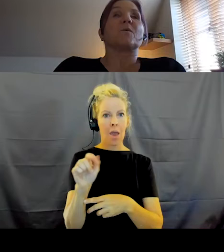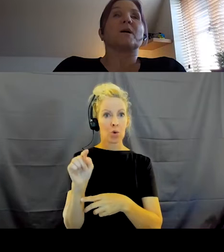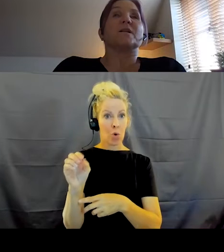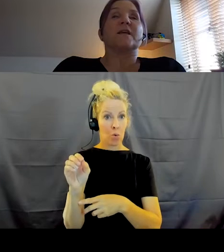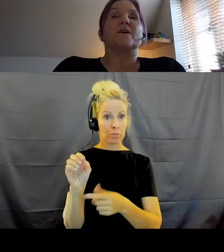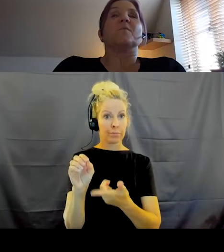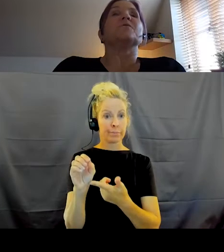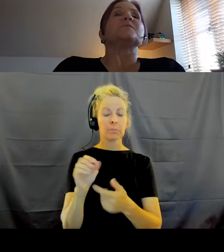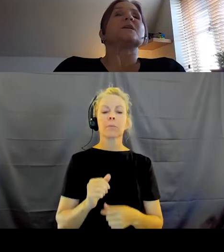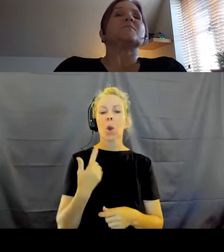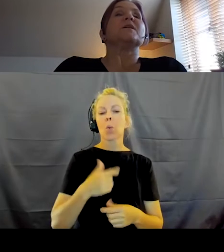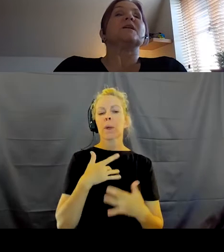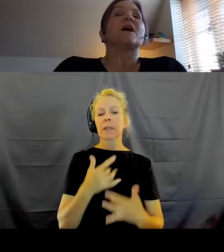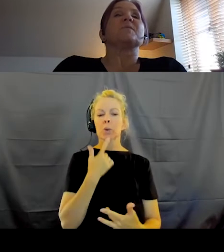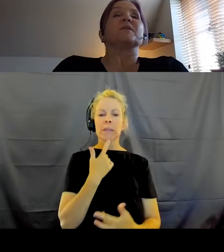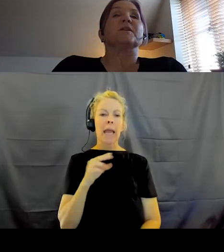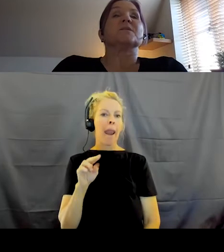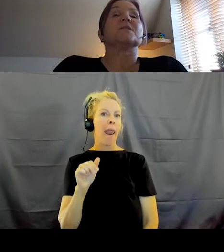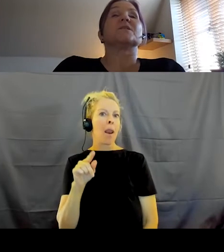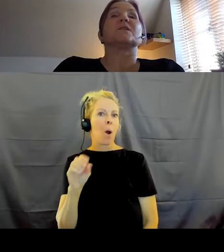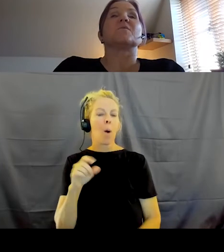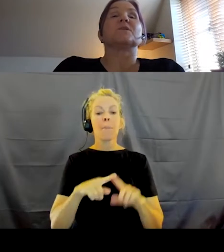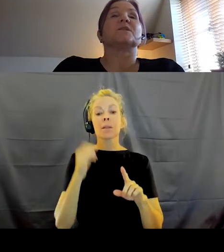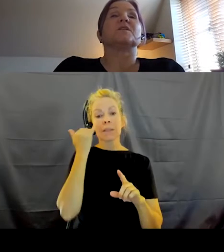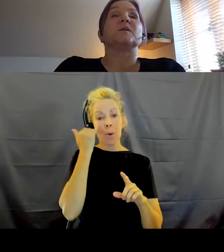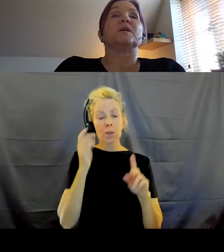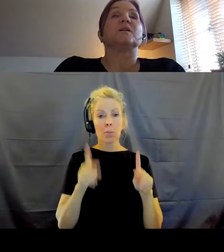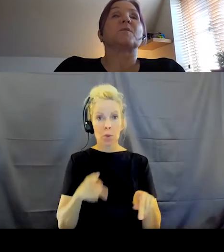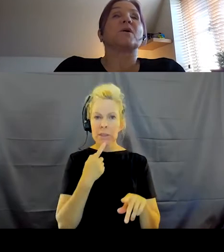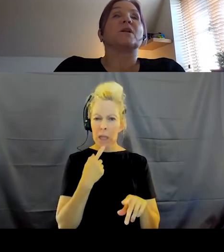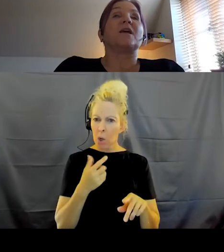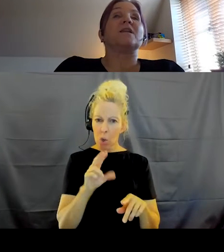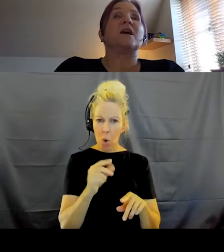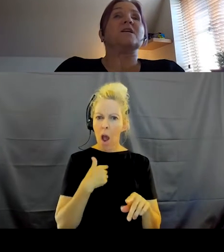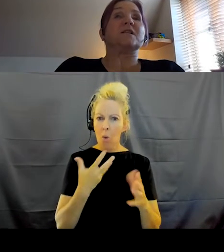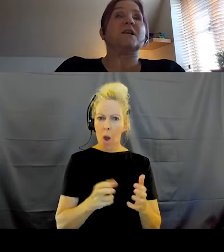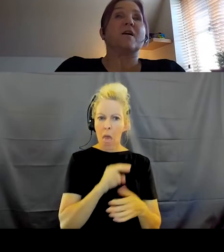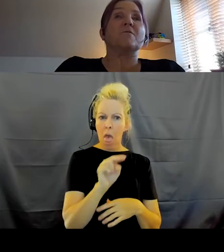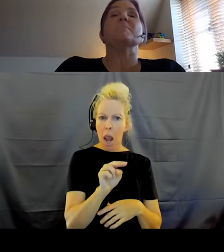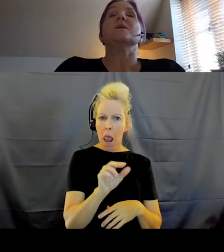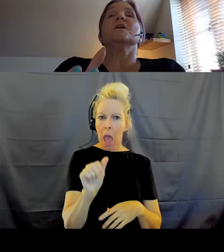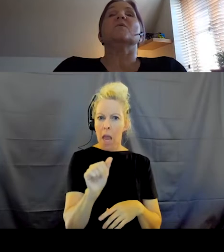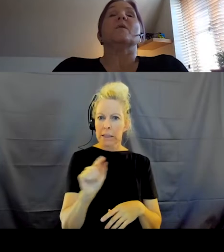a word. But say somebody absolutely was insisted that they wanted it to be spoken N-A-T-oh oh,